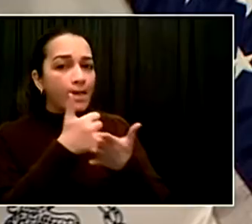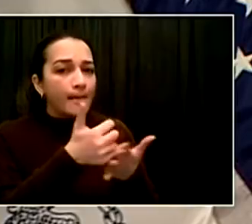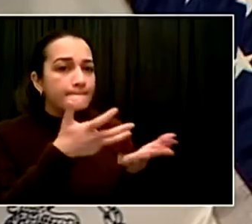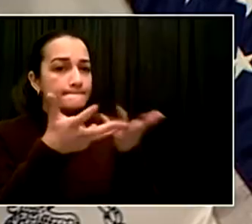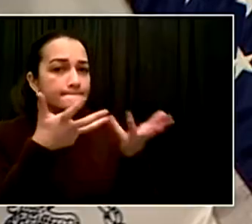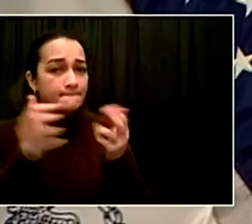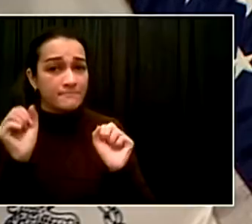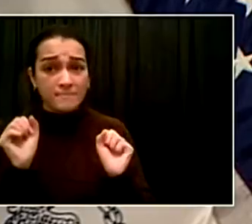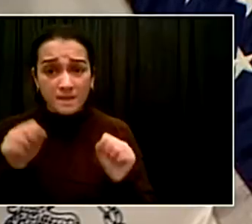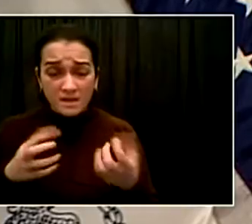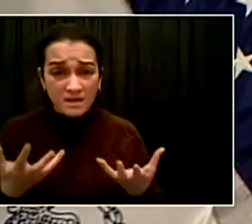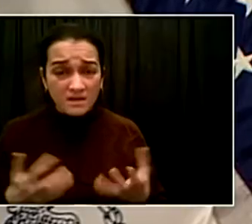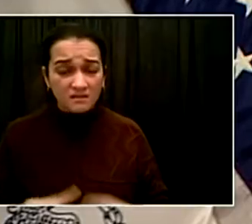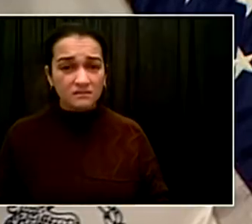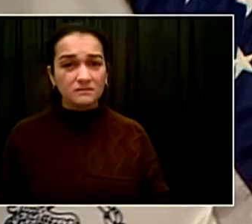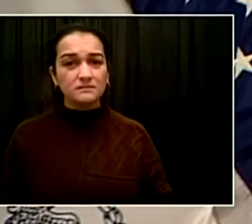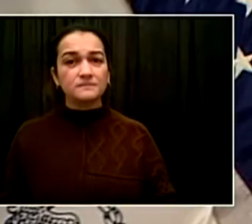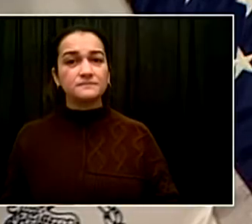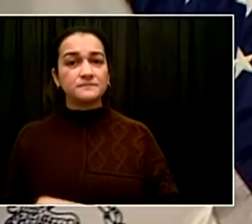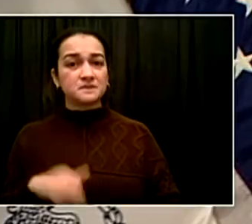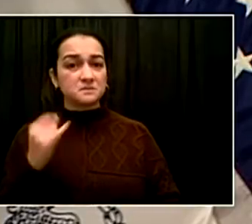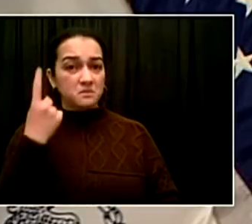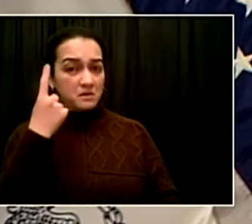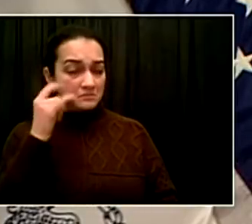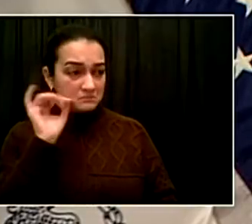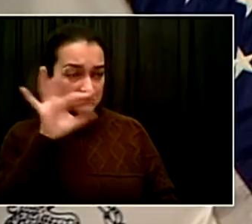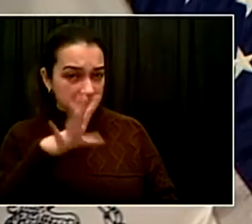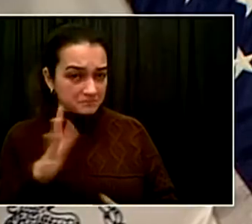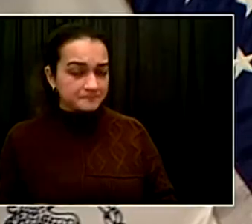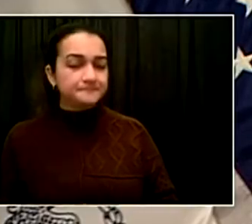BEING DONE TO COMMUNICATE TO